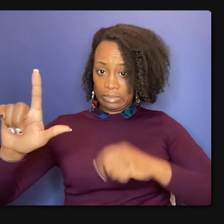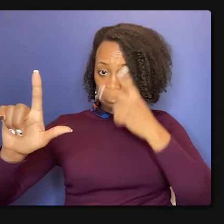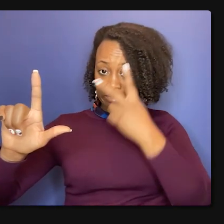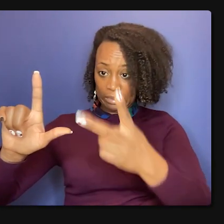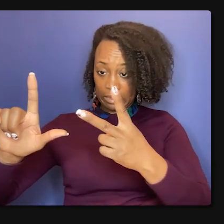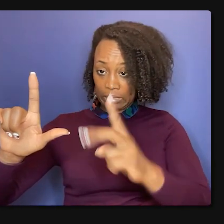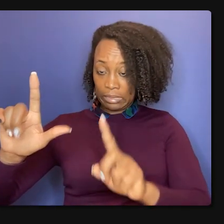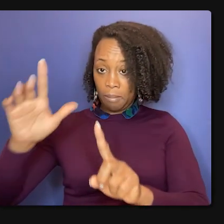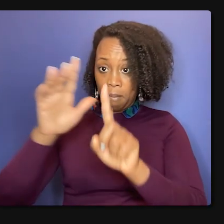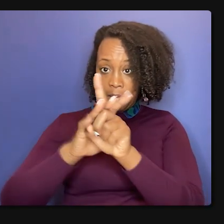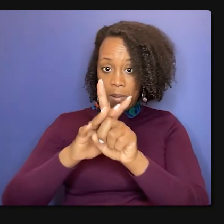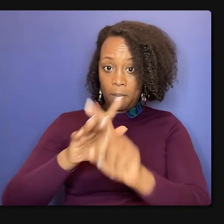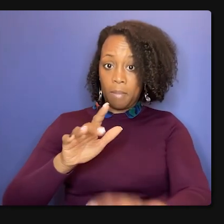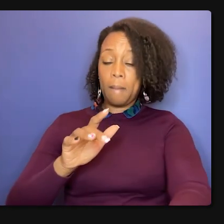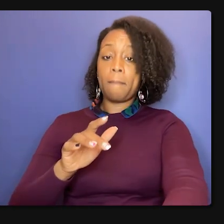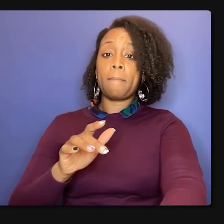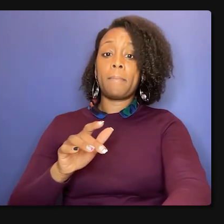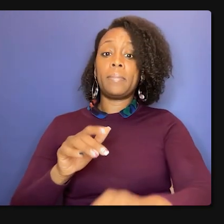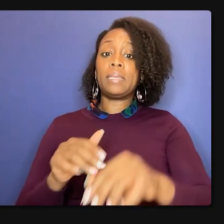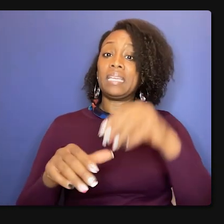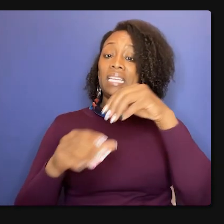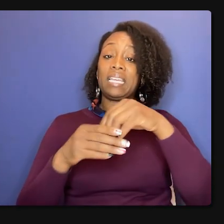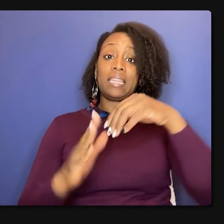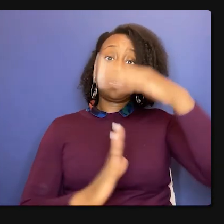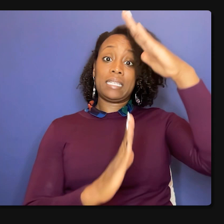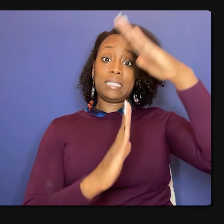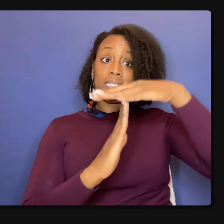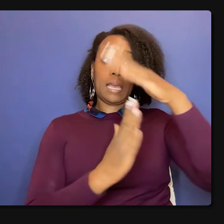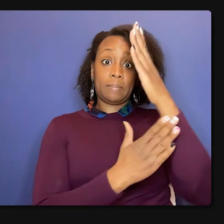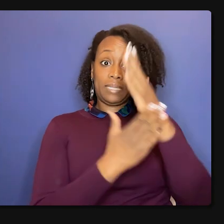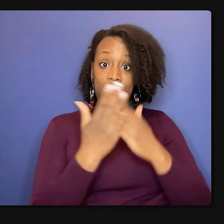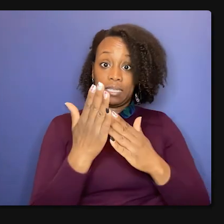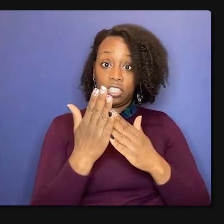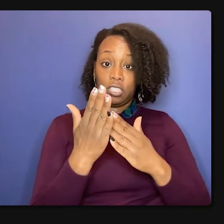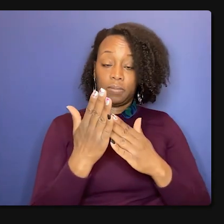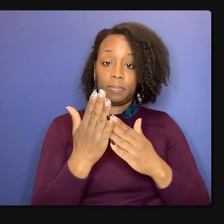I can see them pop up into the top section.